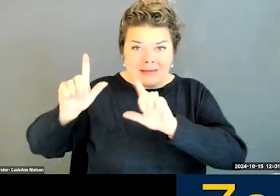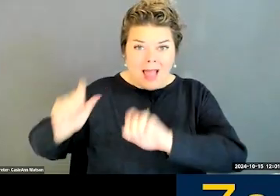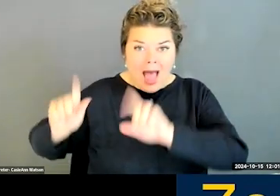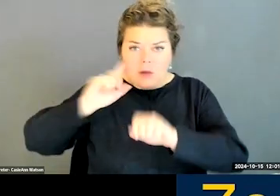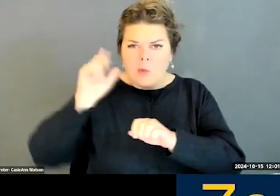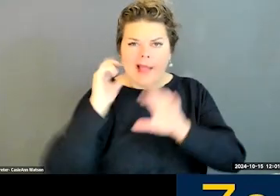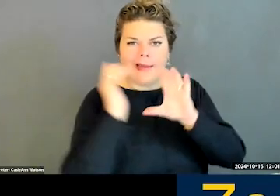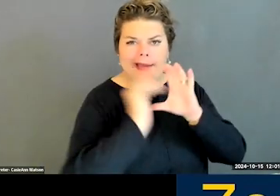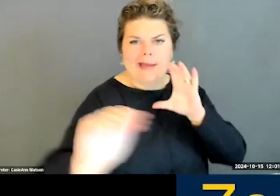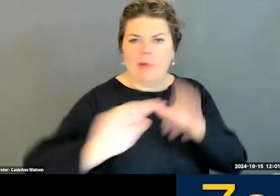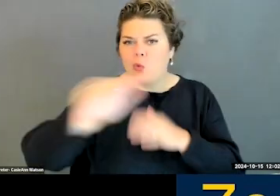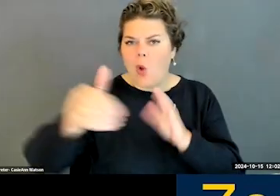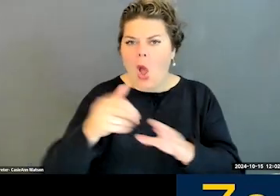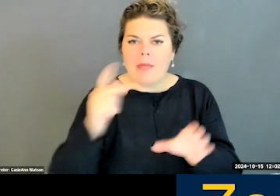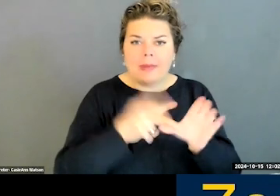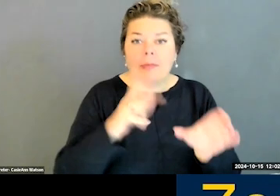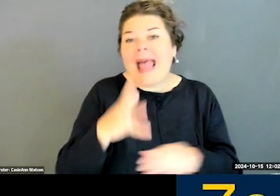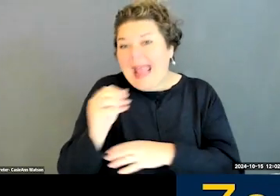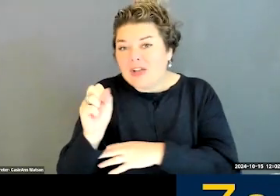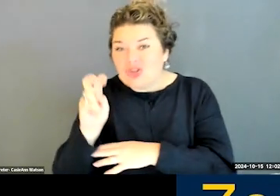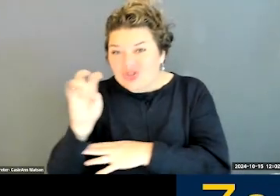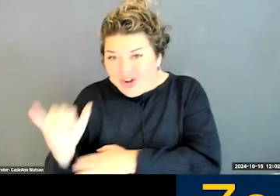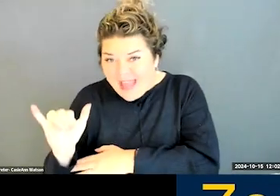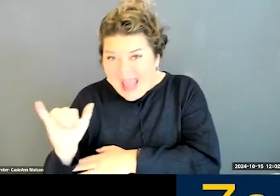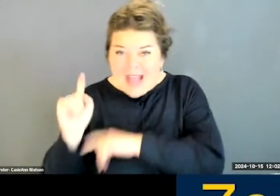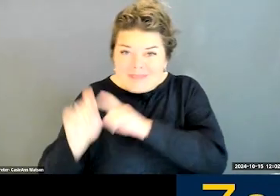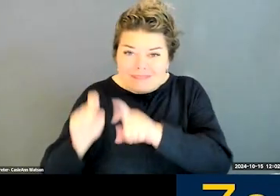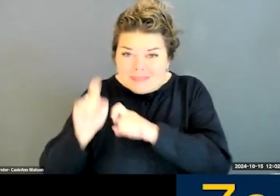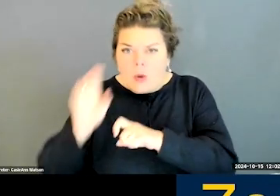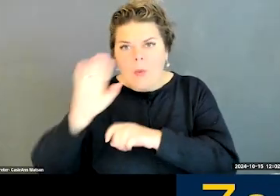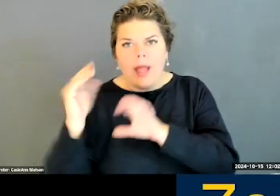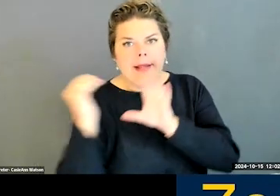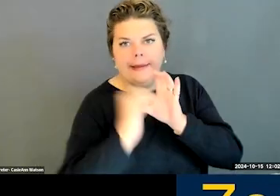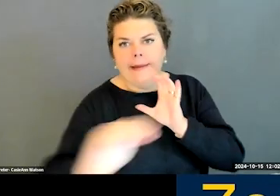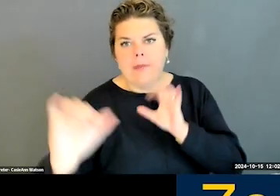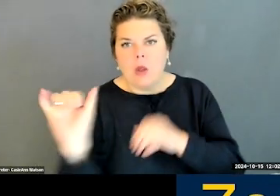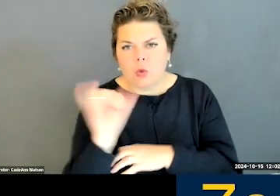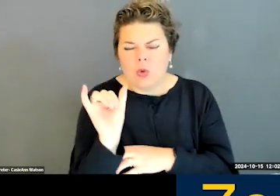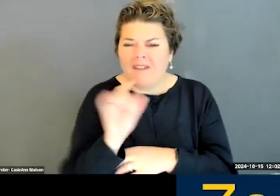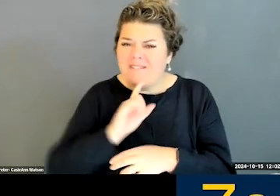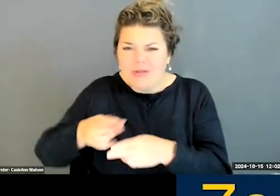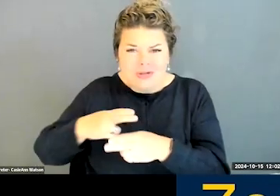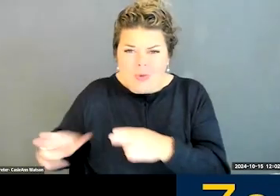along with an anonymous survey. We do hope that you'll complete that survey. It's very short and again anonymous,